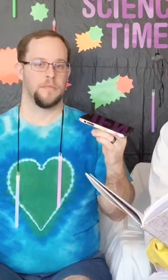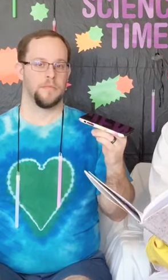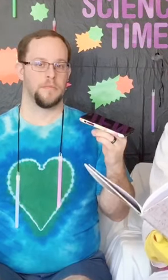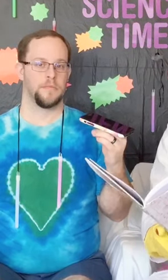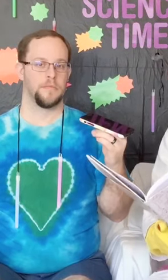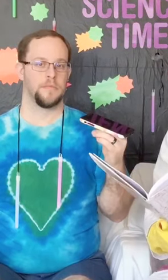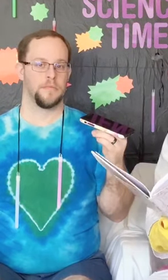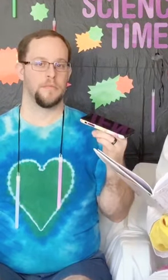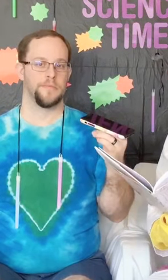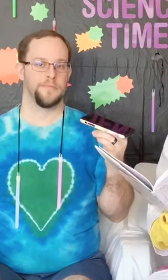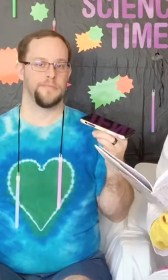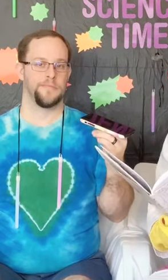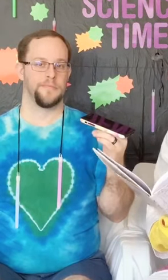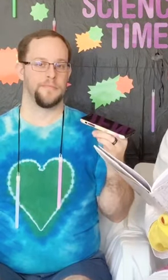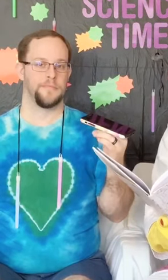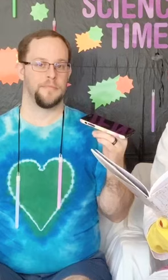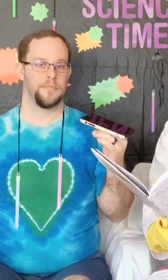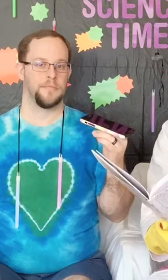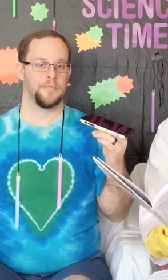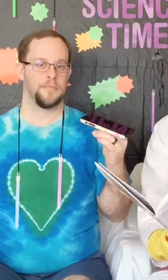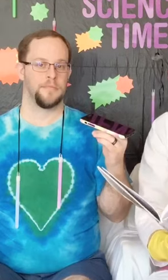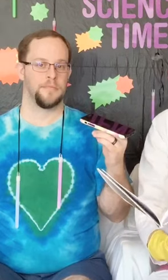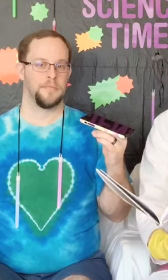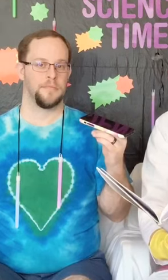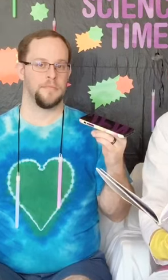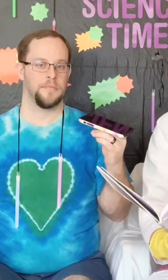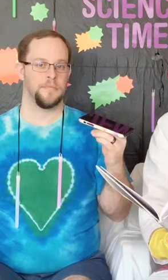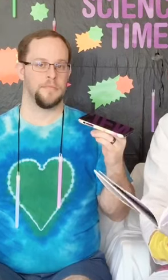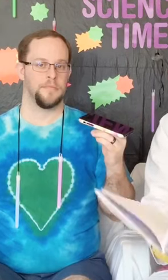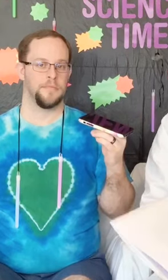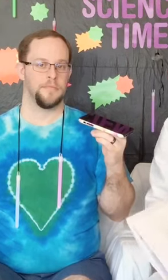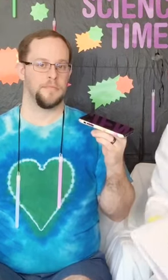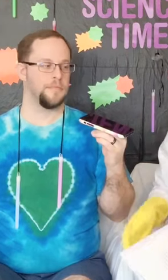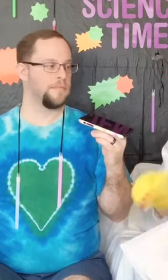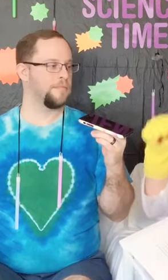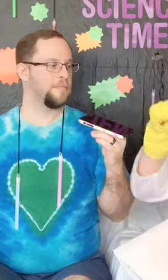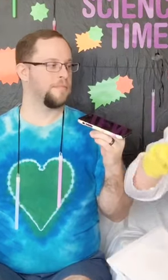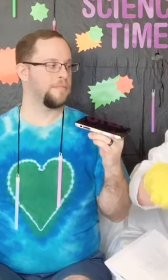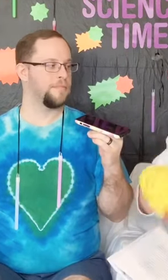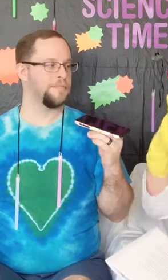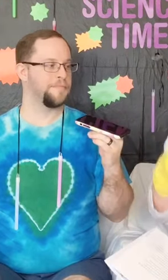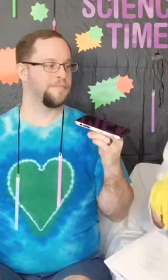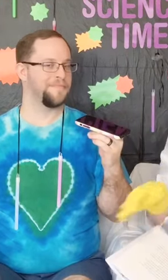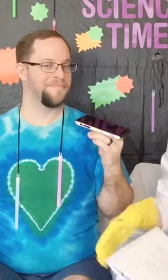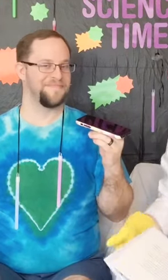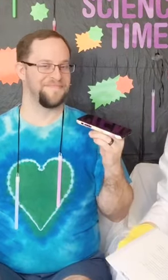stinking? Ada Marie did what scientists do: